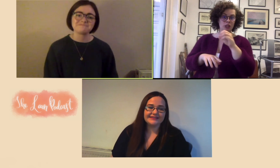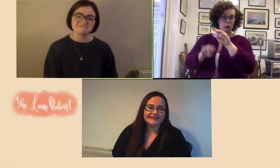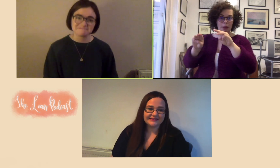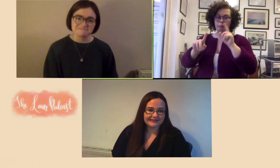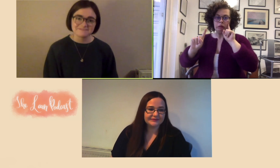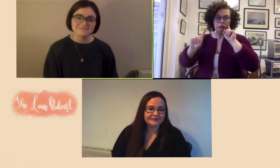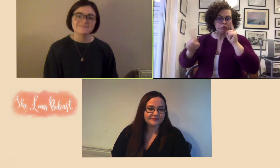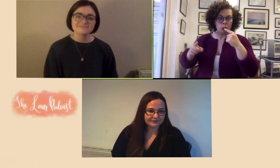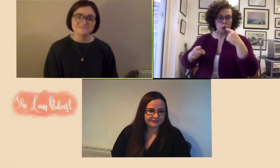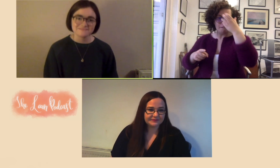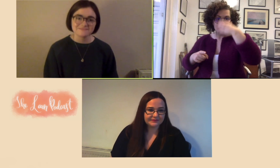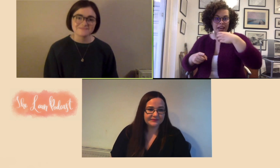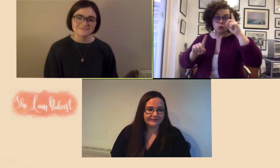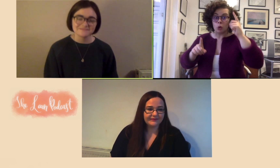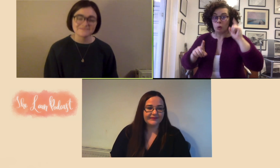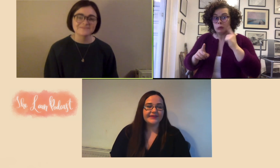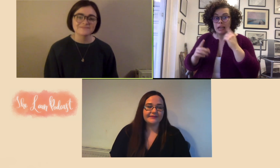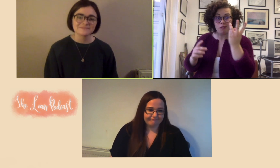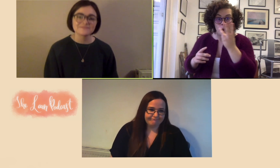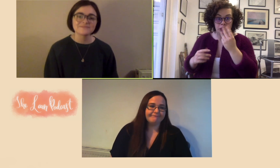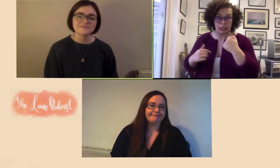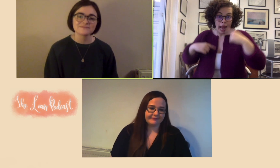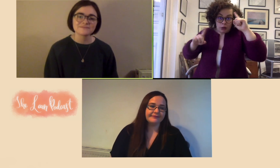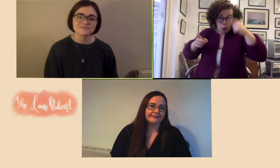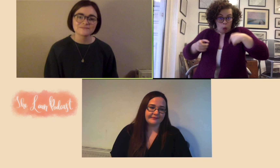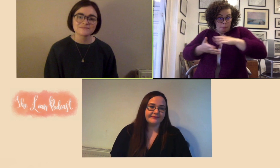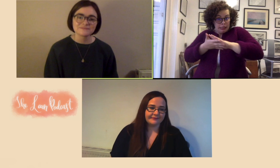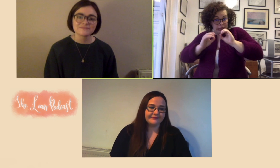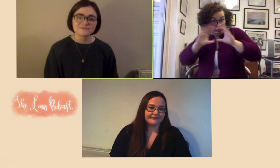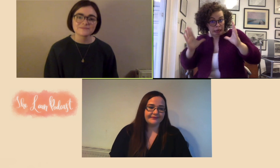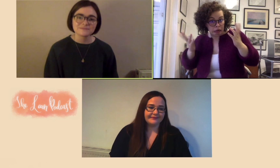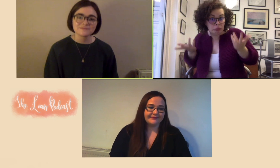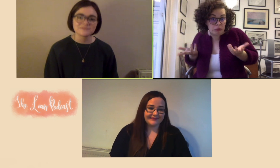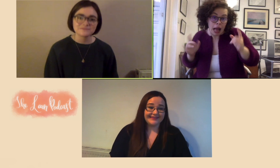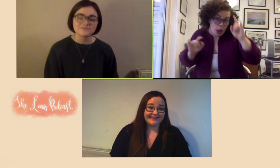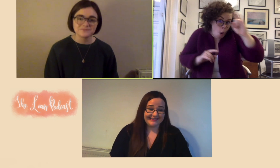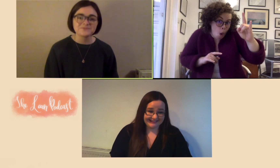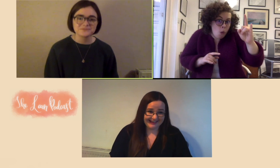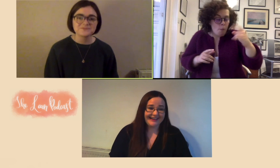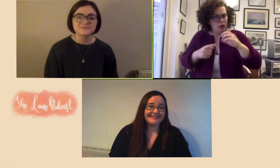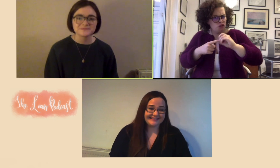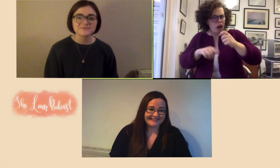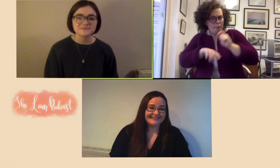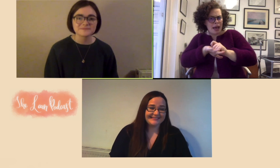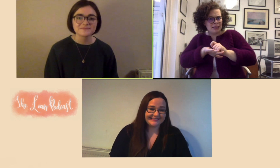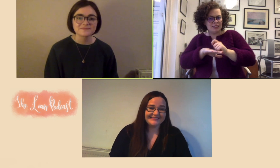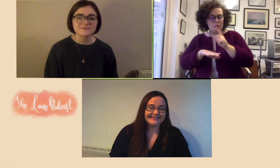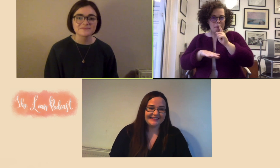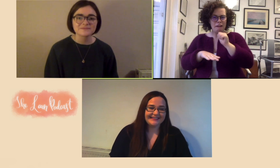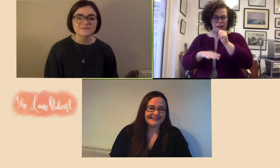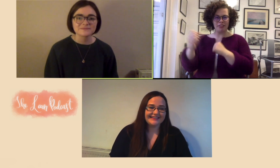Like, as you say, there's two sides to all of it. I love having that feedback from a deaf client,